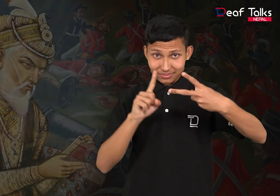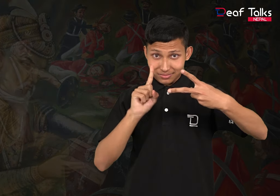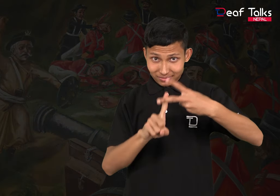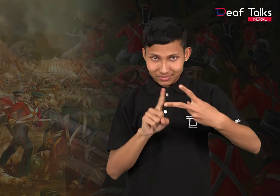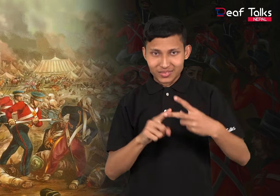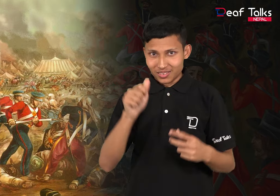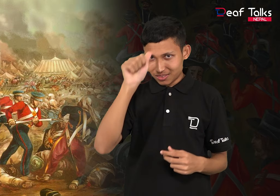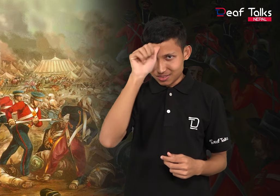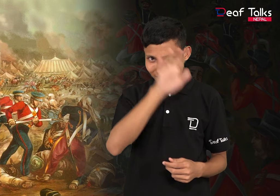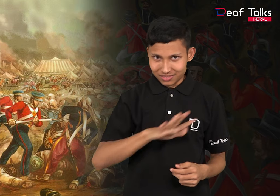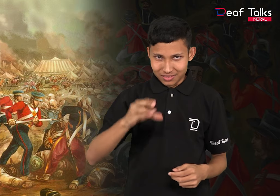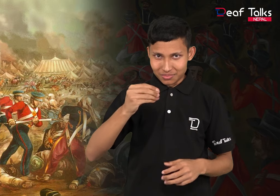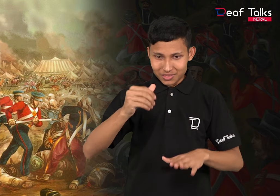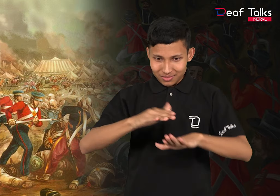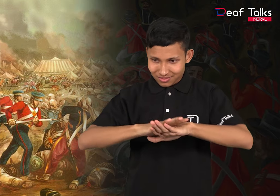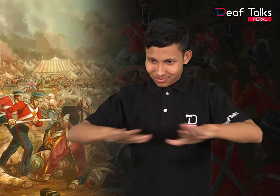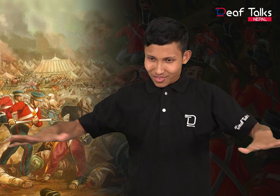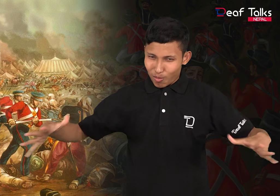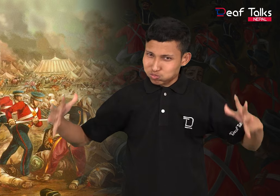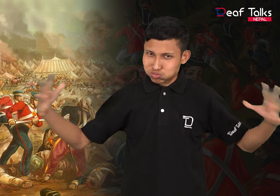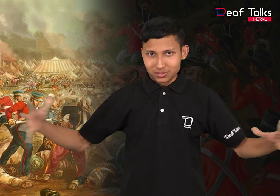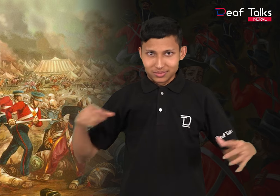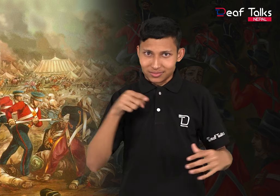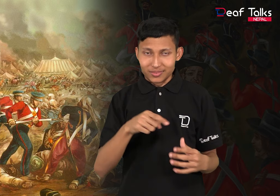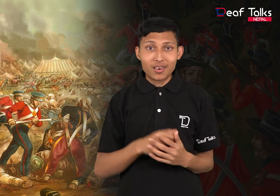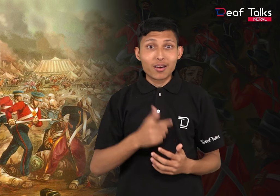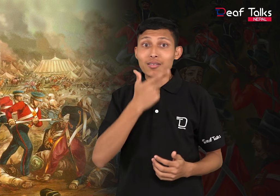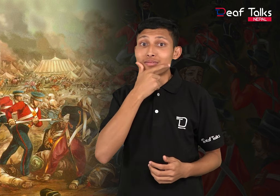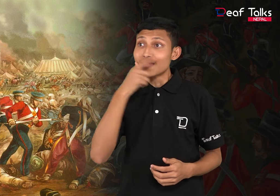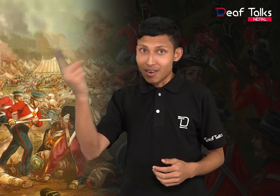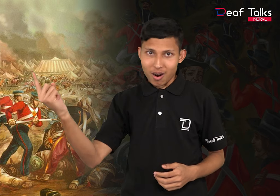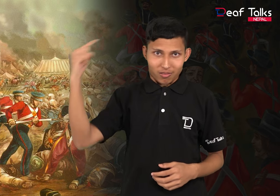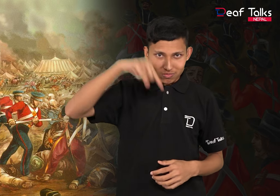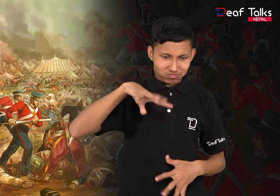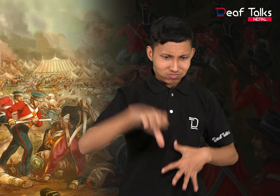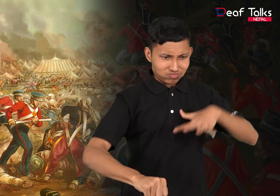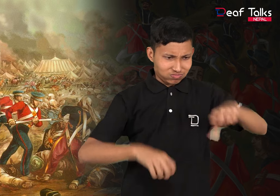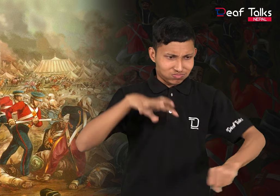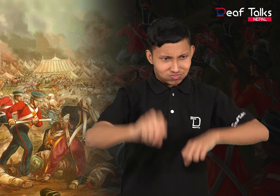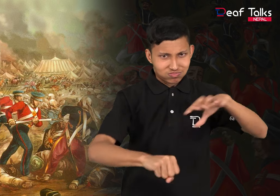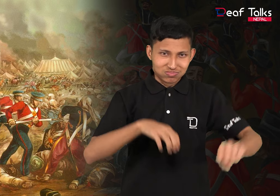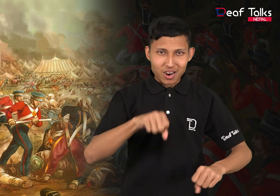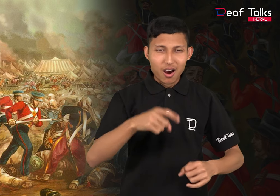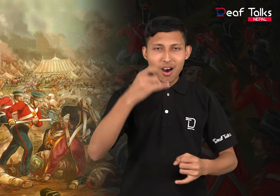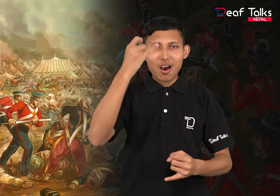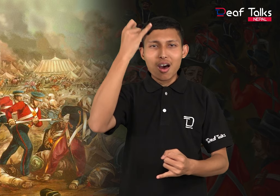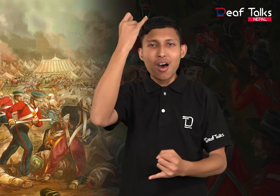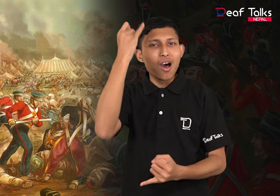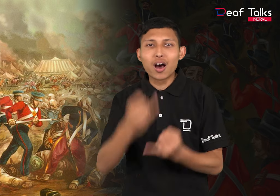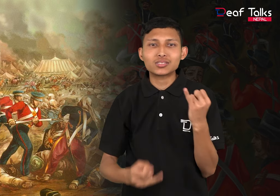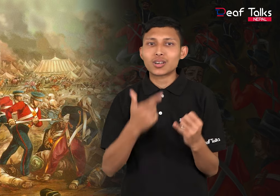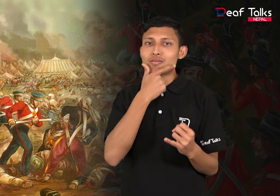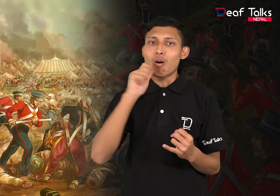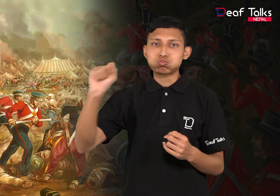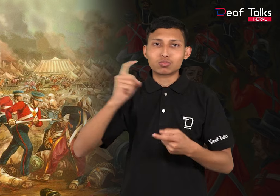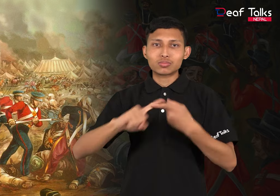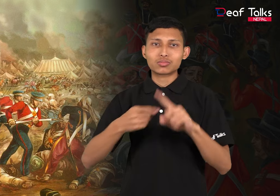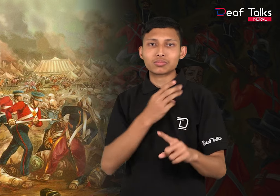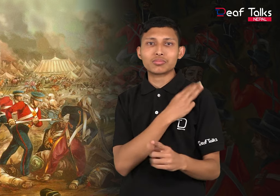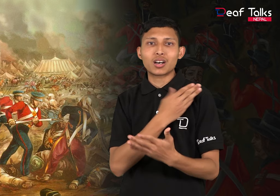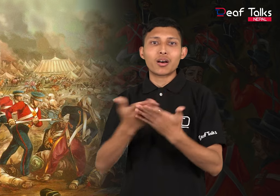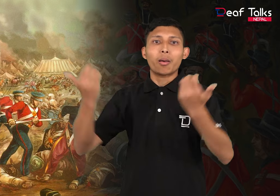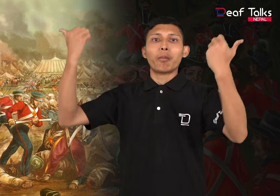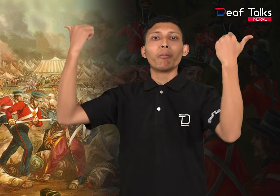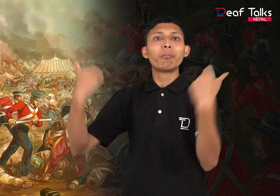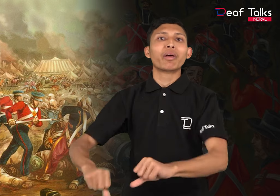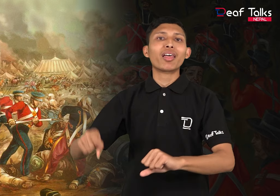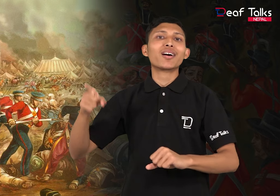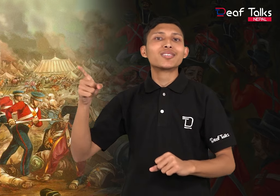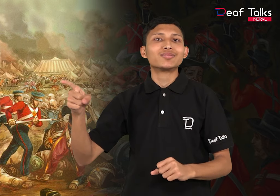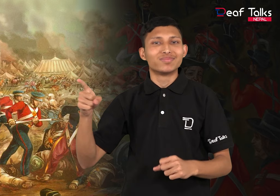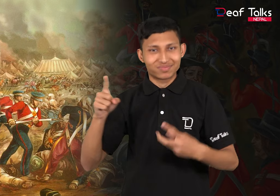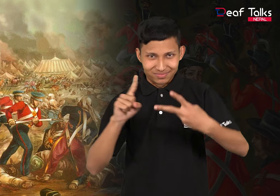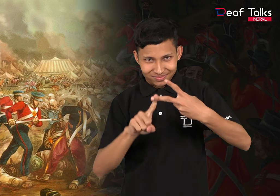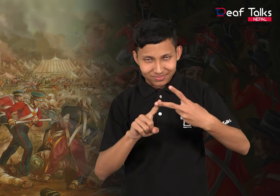2. The British attempted to expand its territory from India but ultimately lost the war.